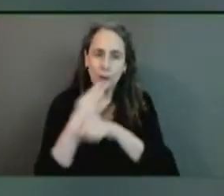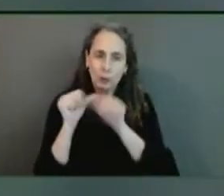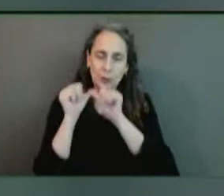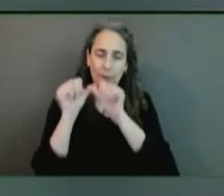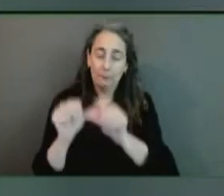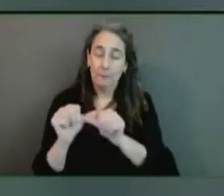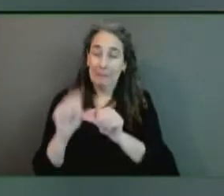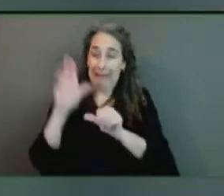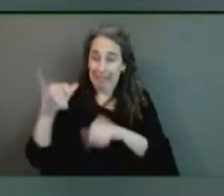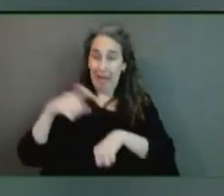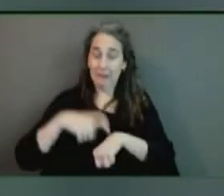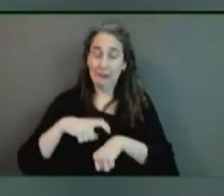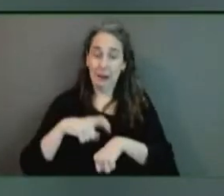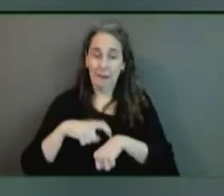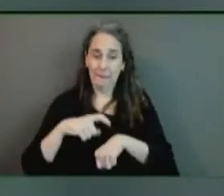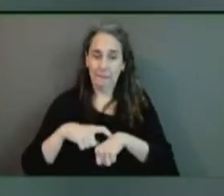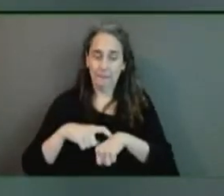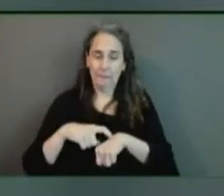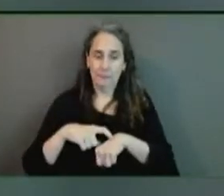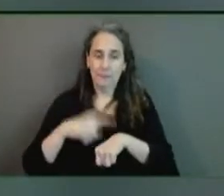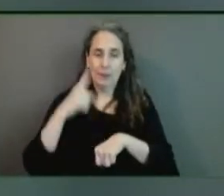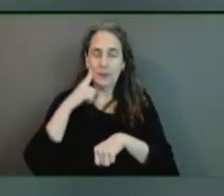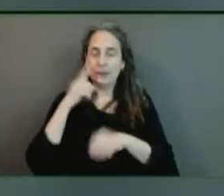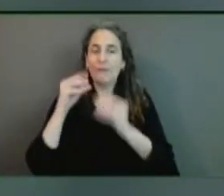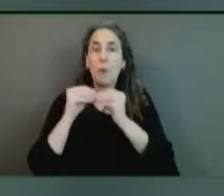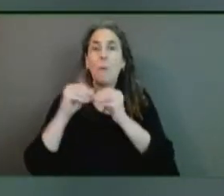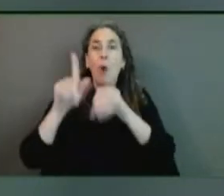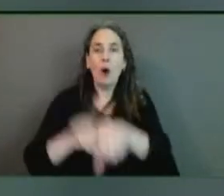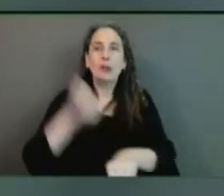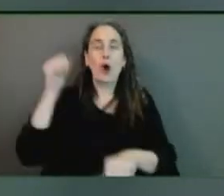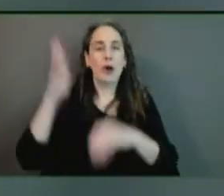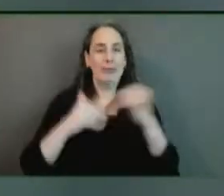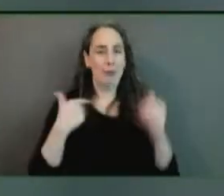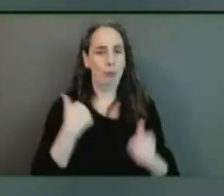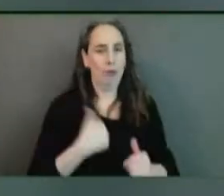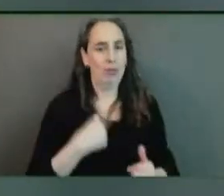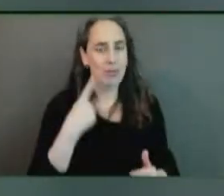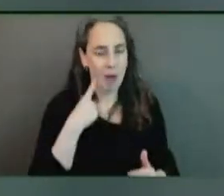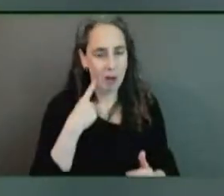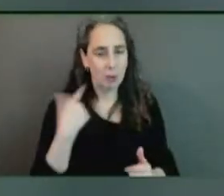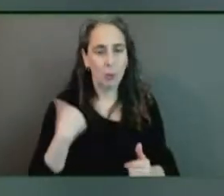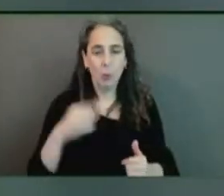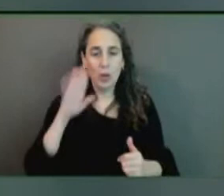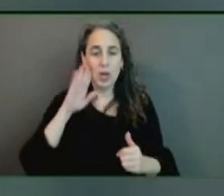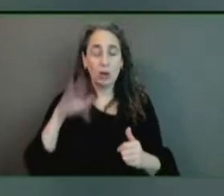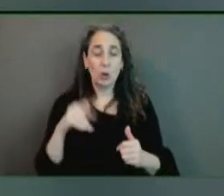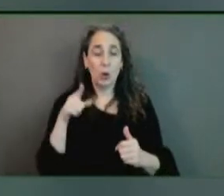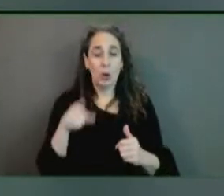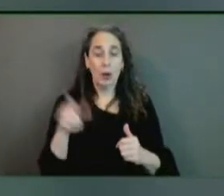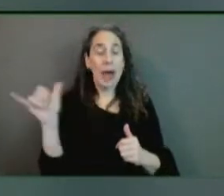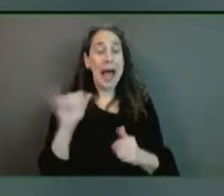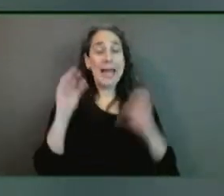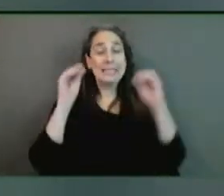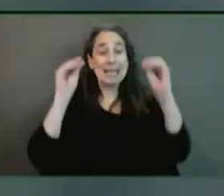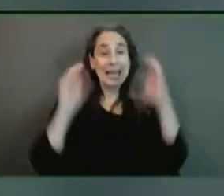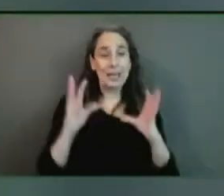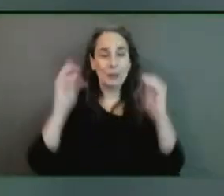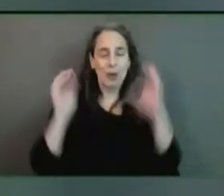this is a long term game that we're working with. And we knew at that point that this was for